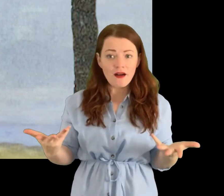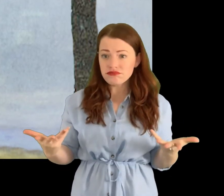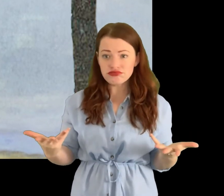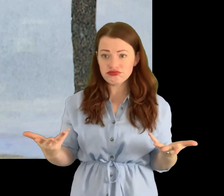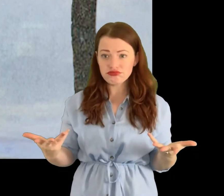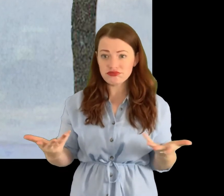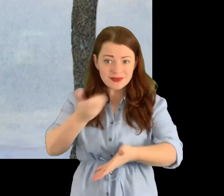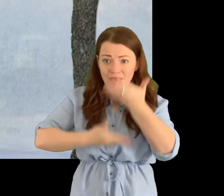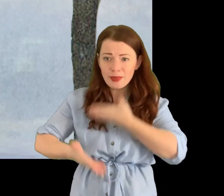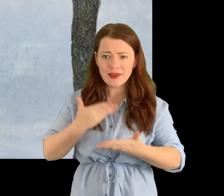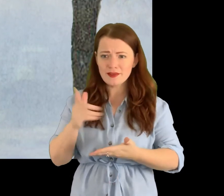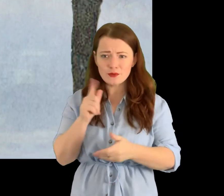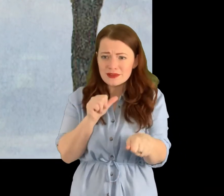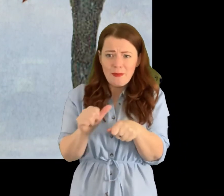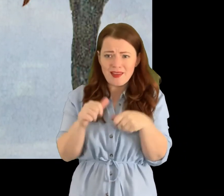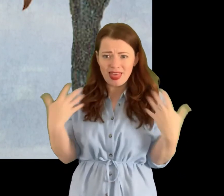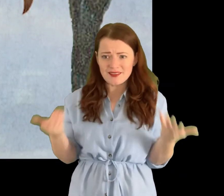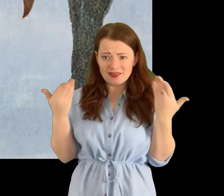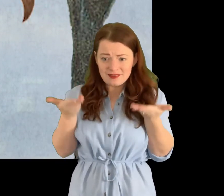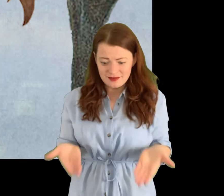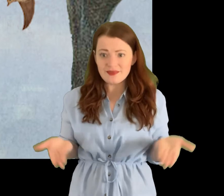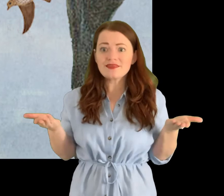Tell me what could possibly be better than that?